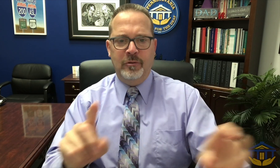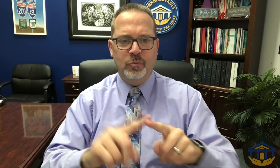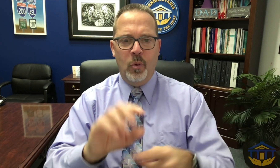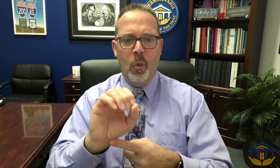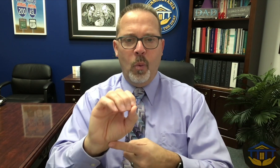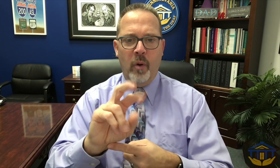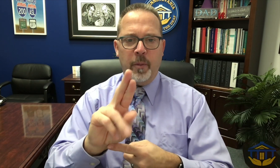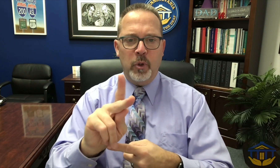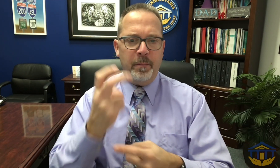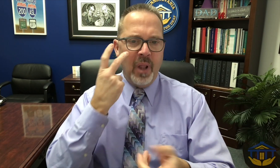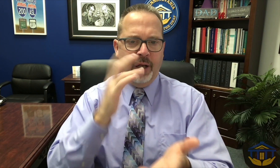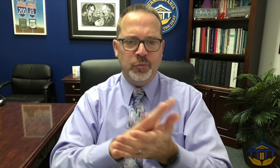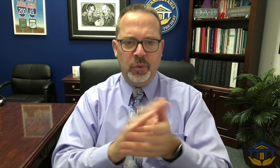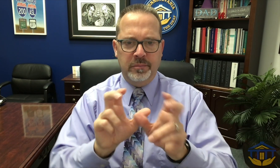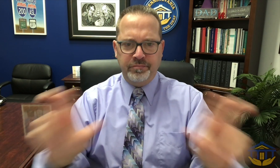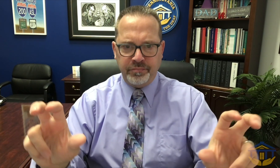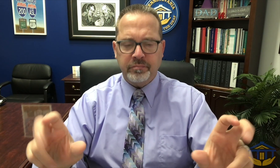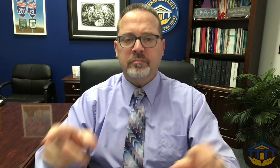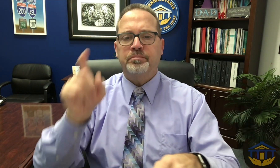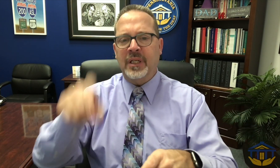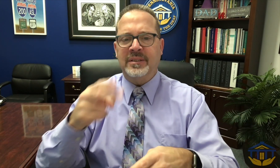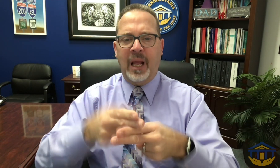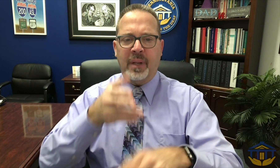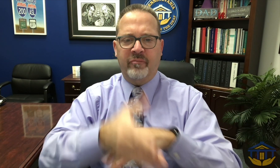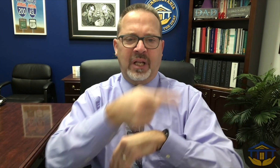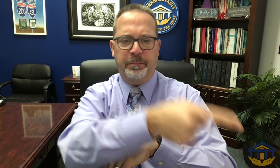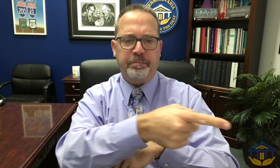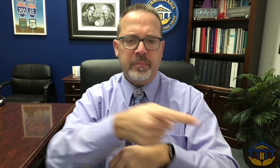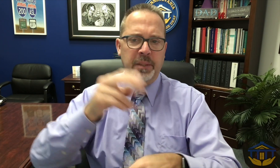and the Overbrook School for the Blind. These were the two existing schools serving these students.